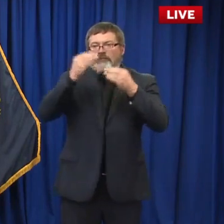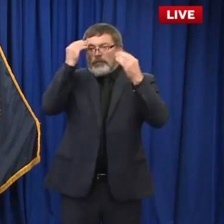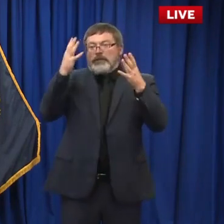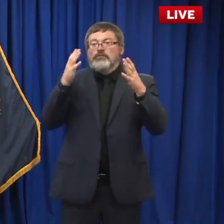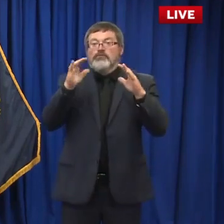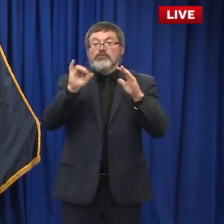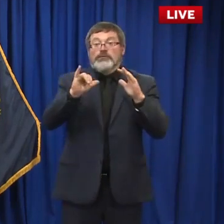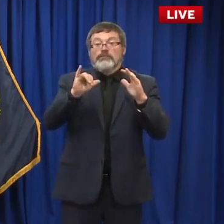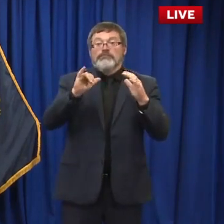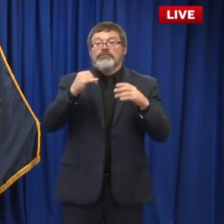EVERYONE REALLY CAME TOGETHER.